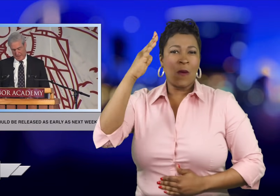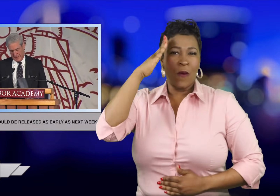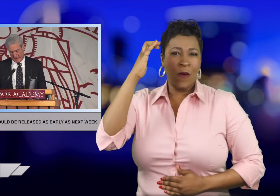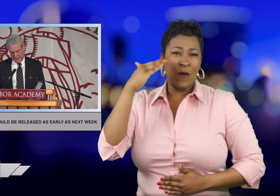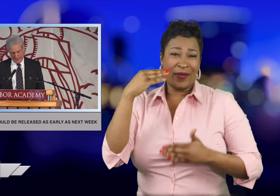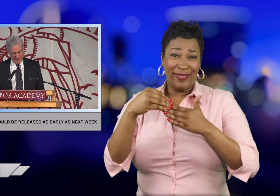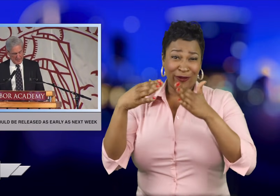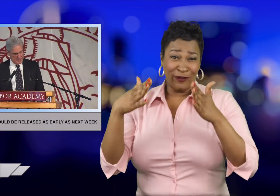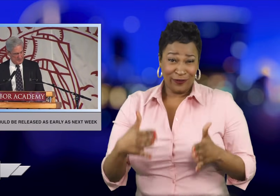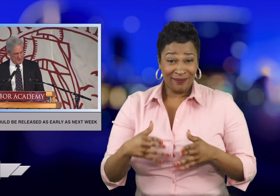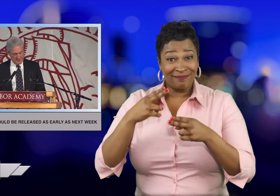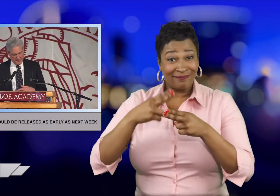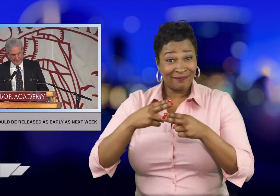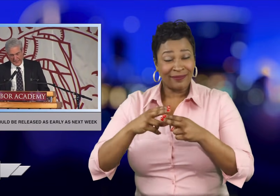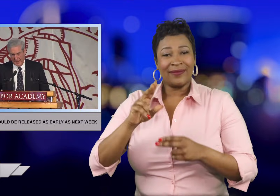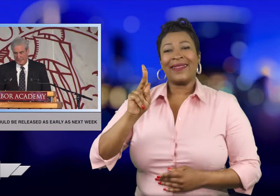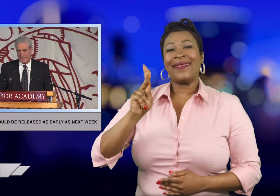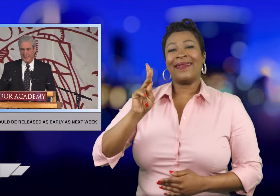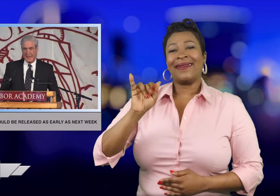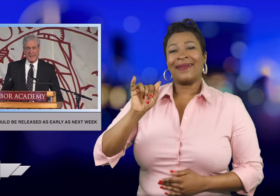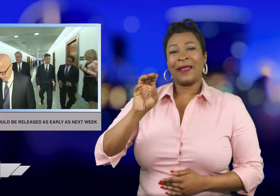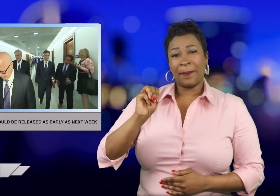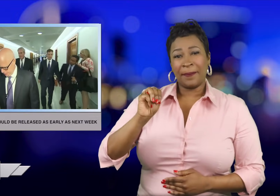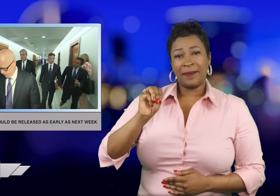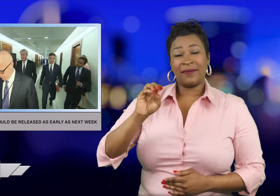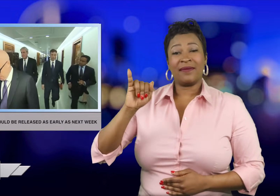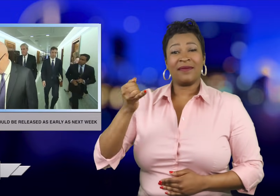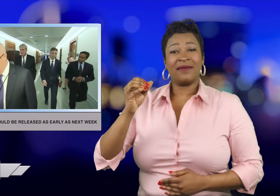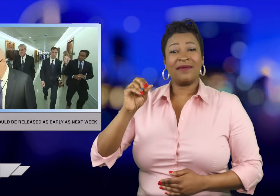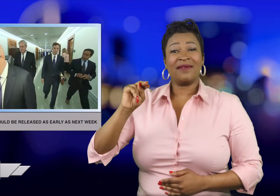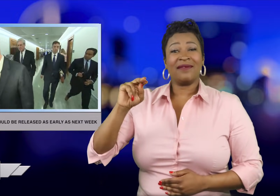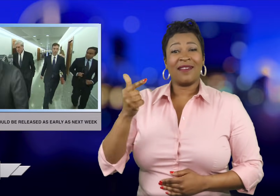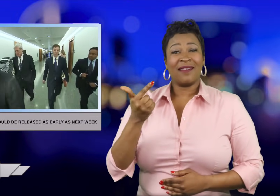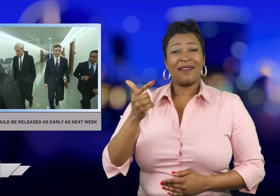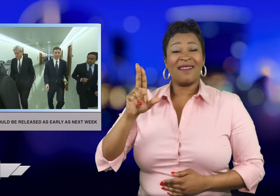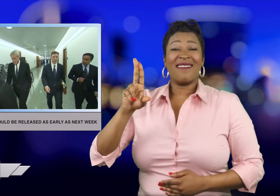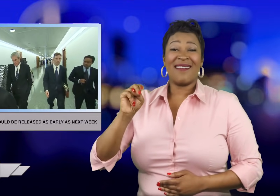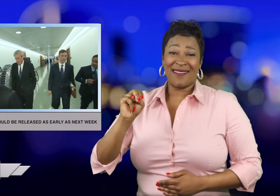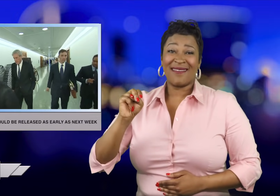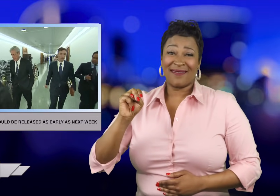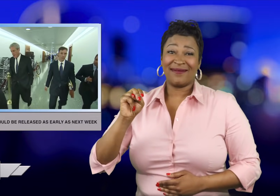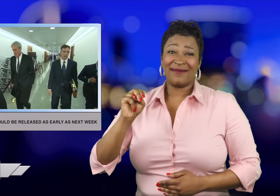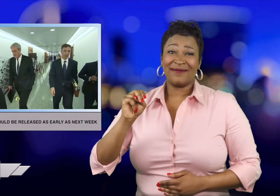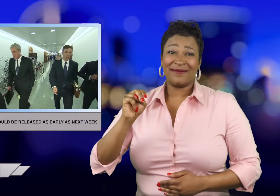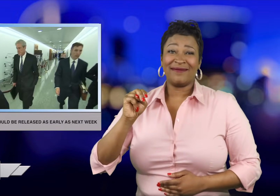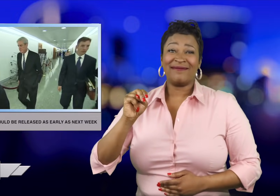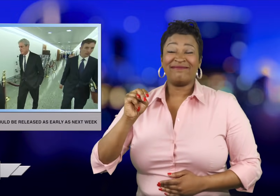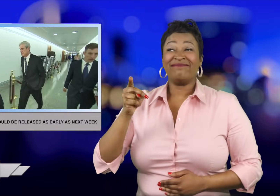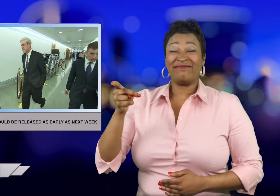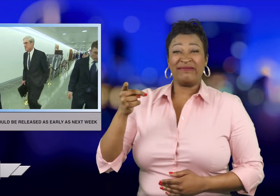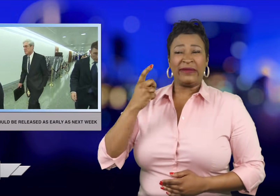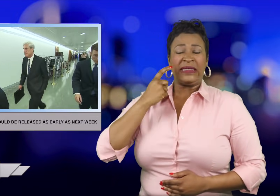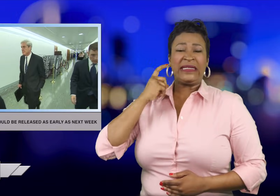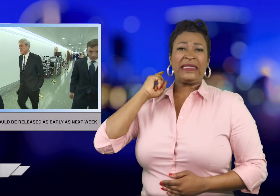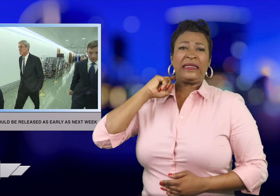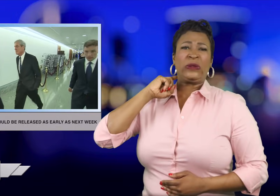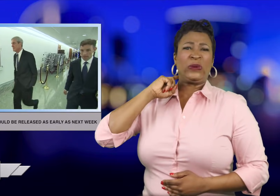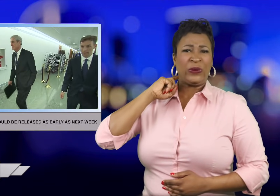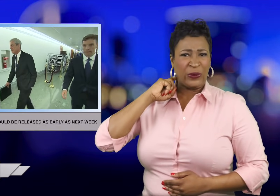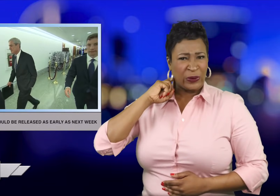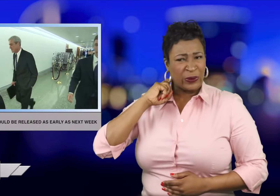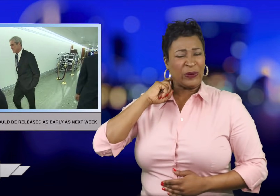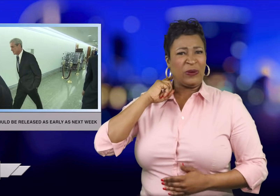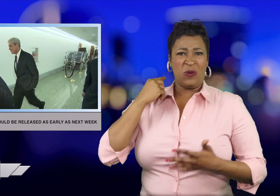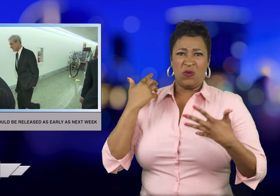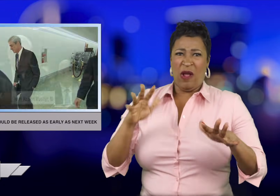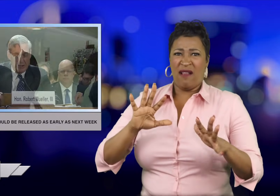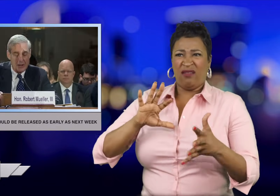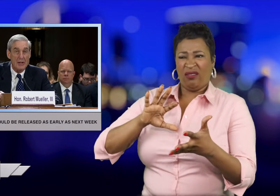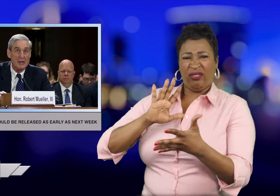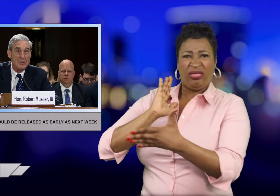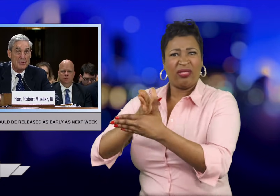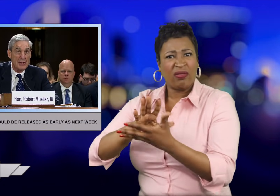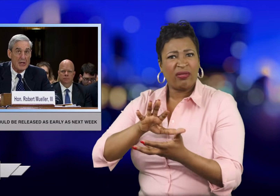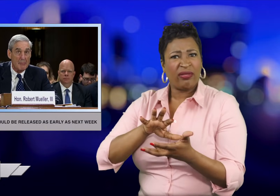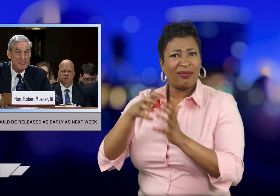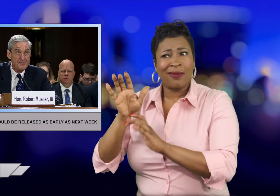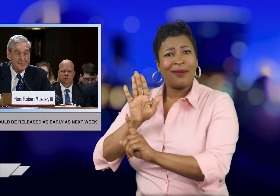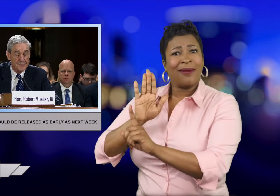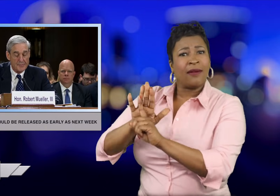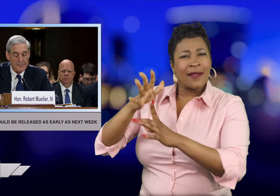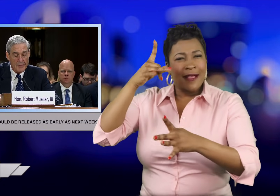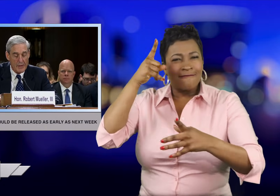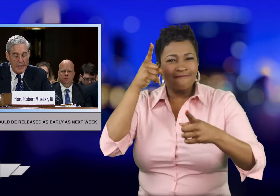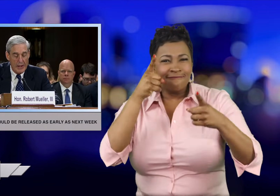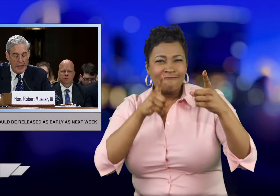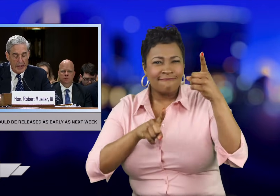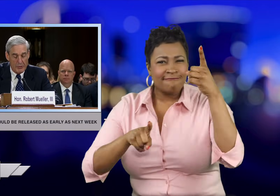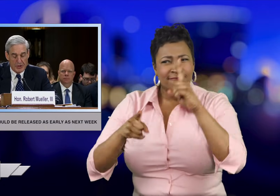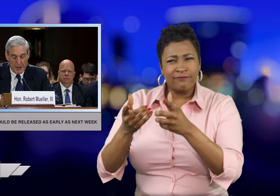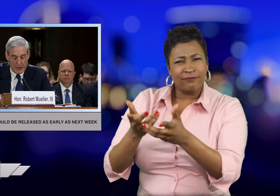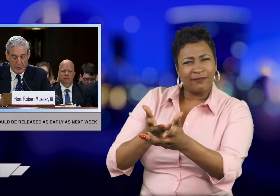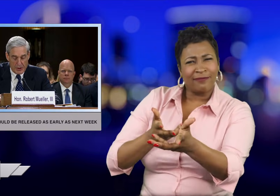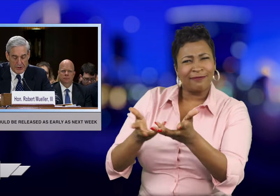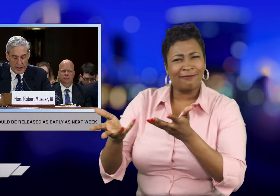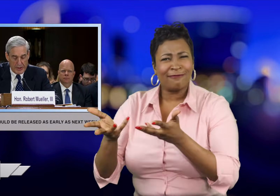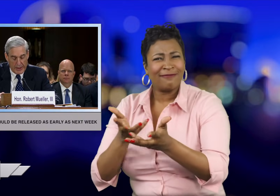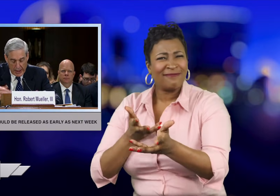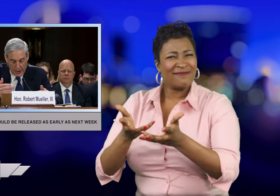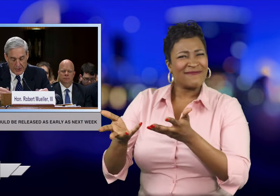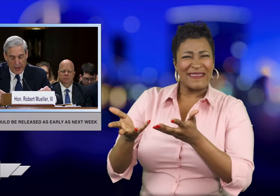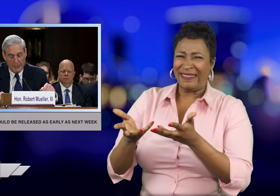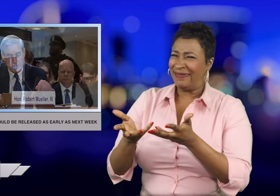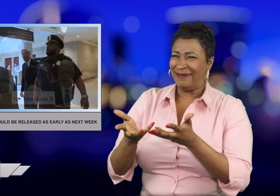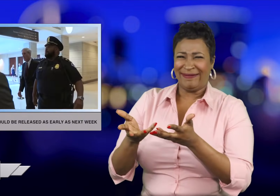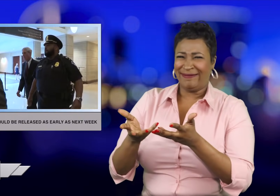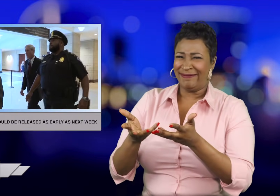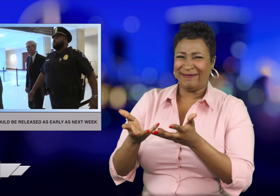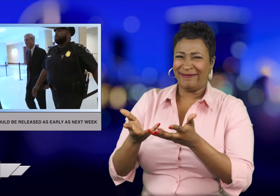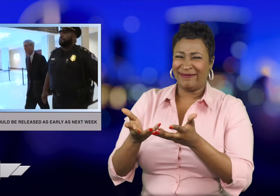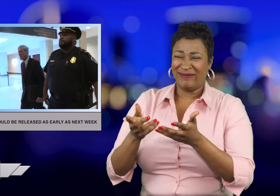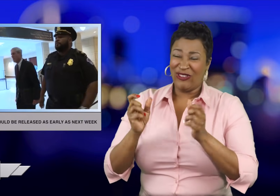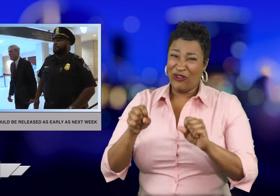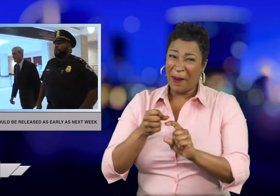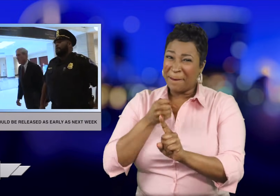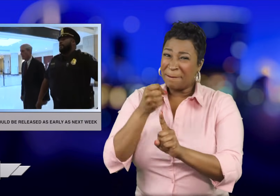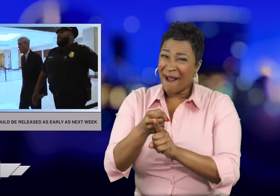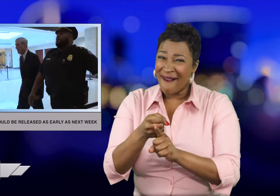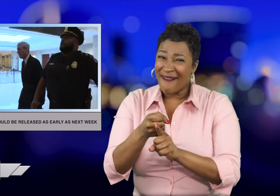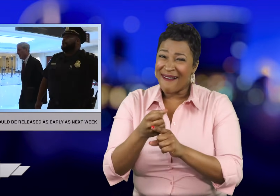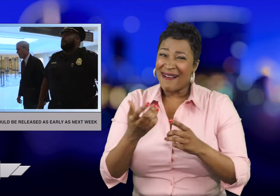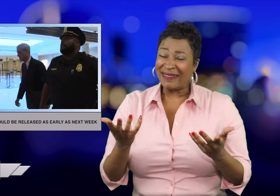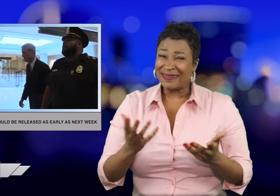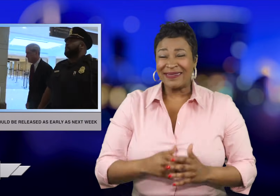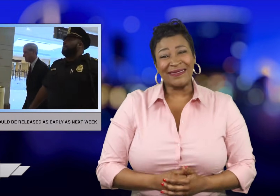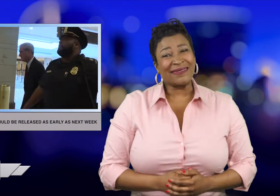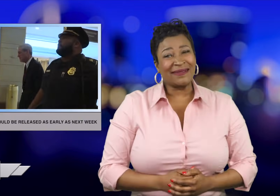for a summit with North Korean leader Kim Jong Un.